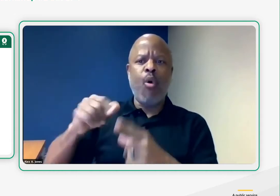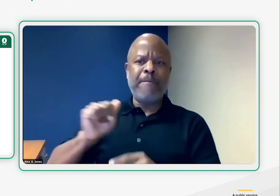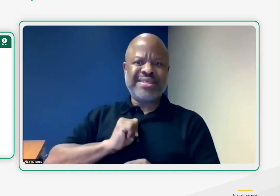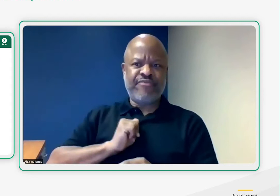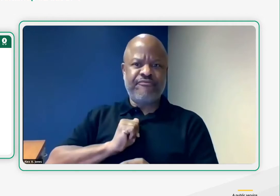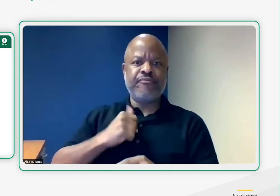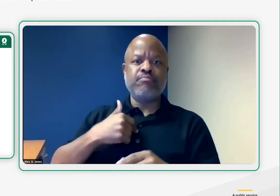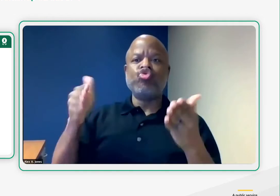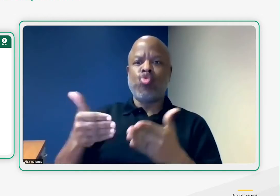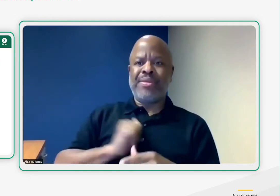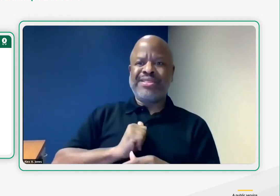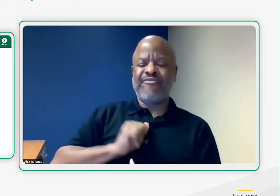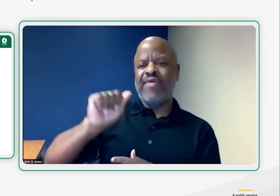And I'll start by introducing myself.